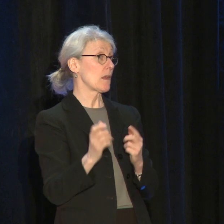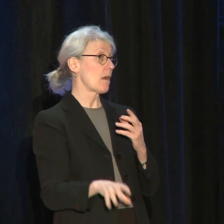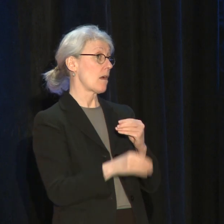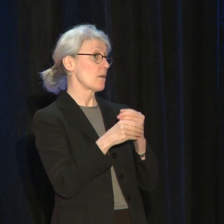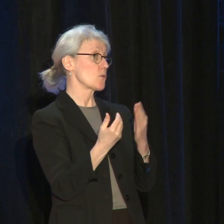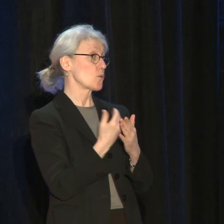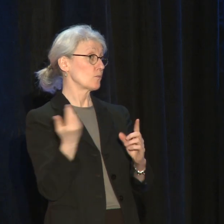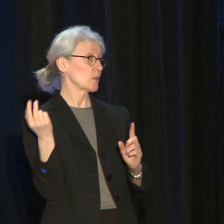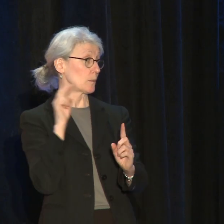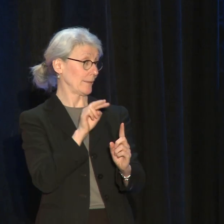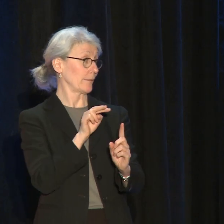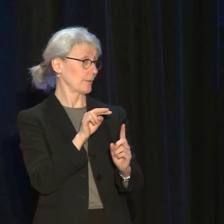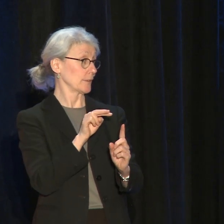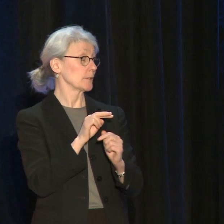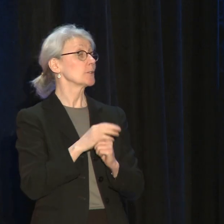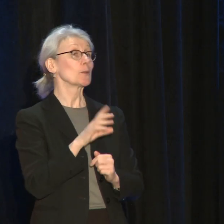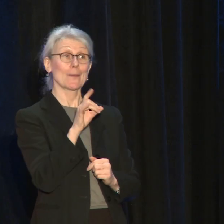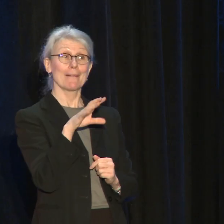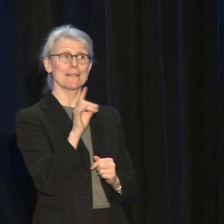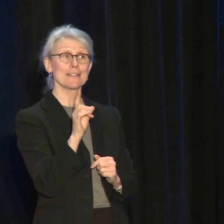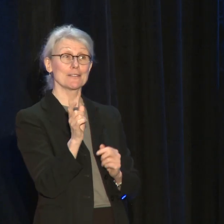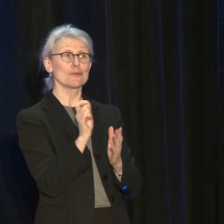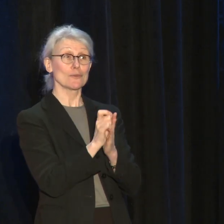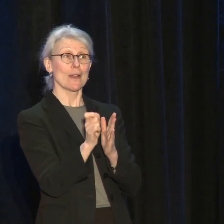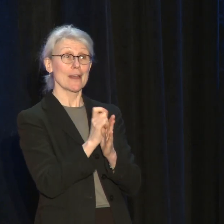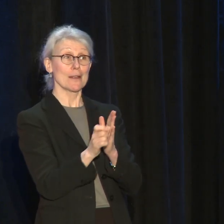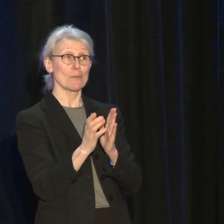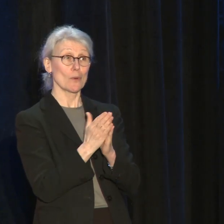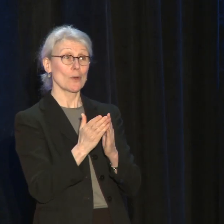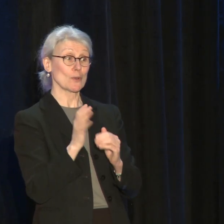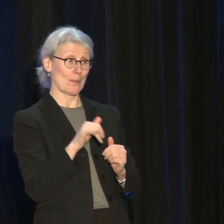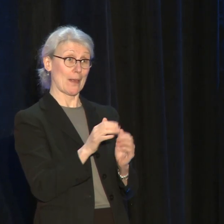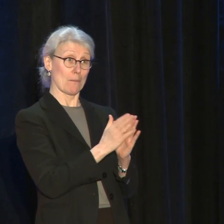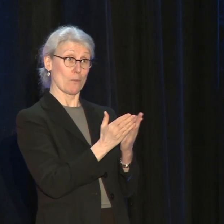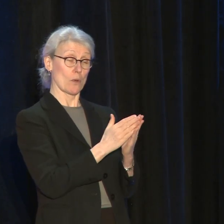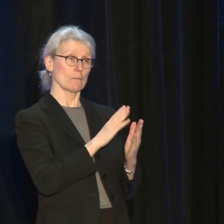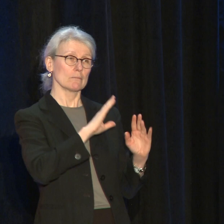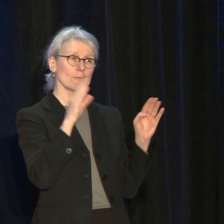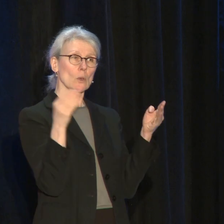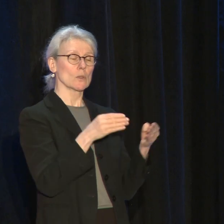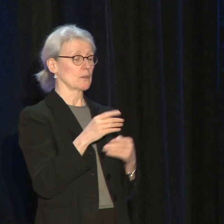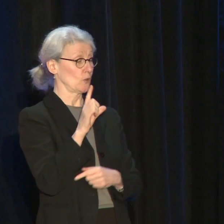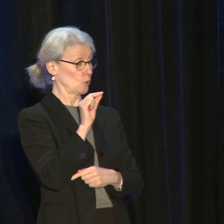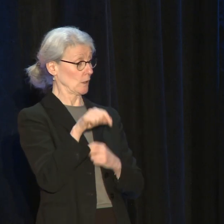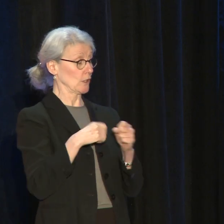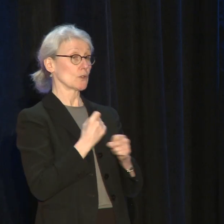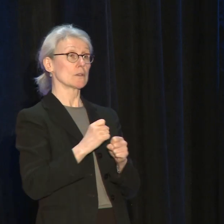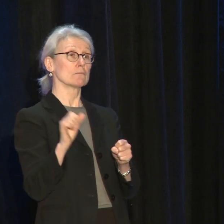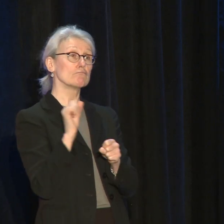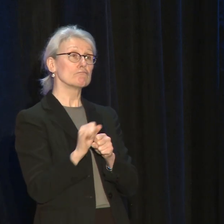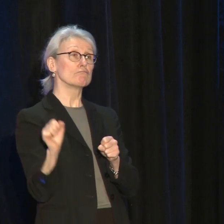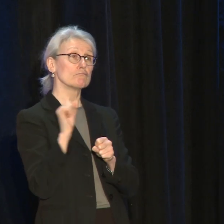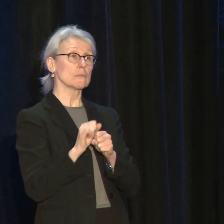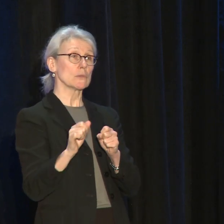and I reflected on how for twenty years, I had worked on trying to reform this system